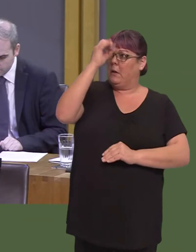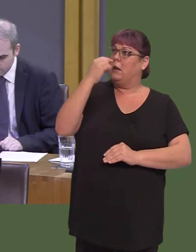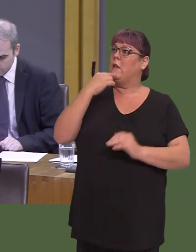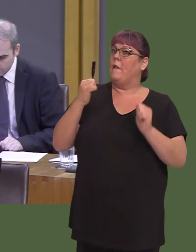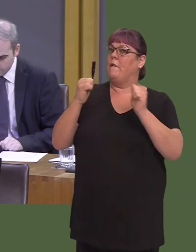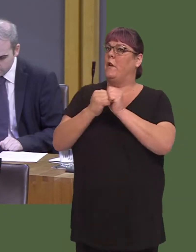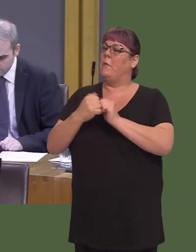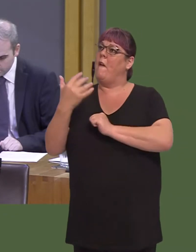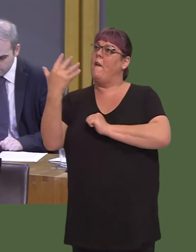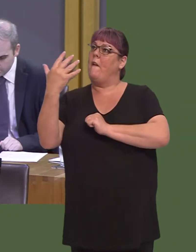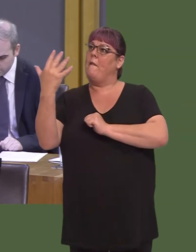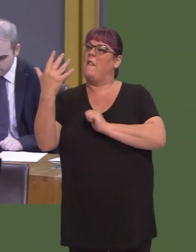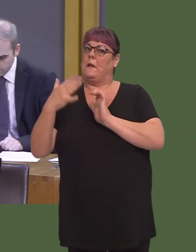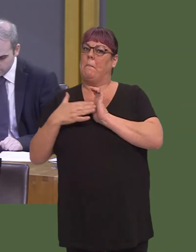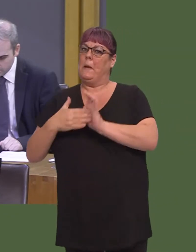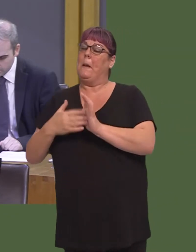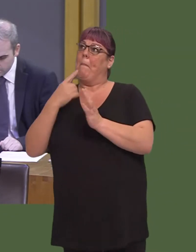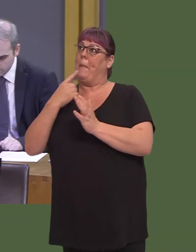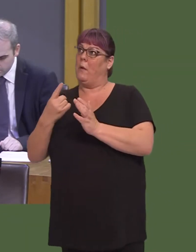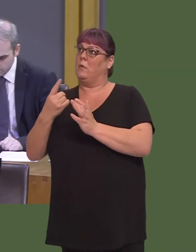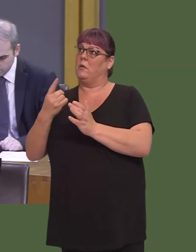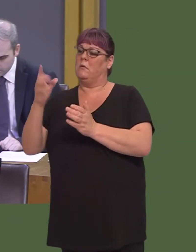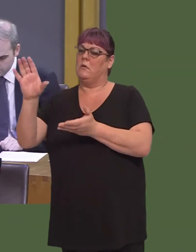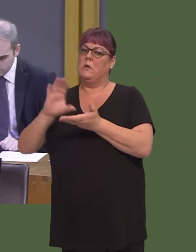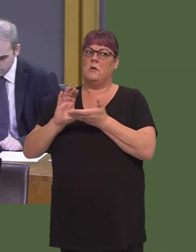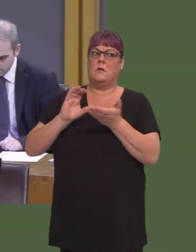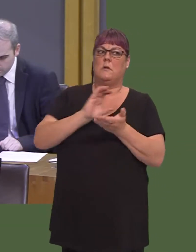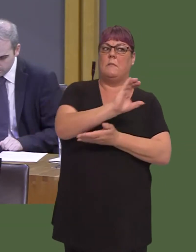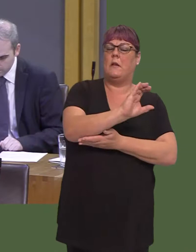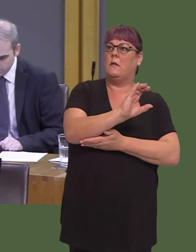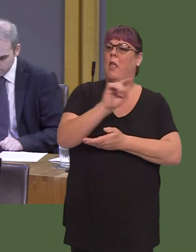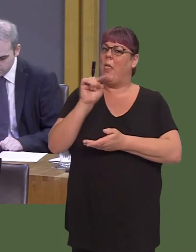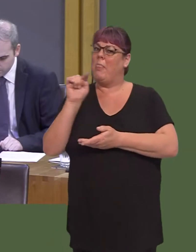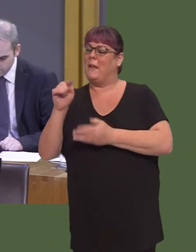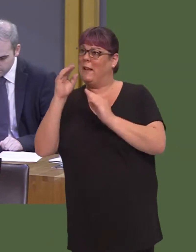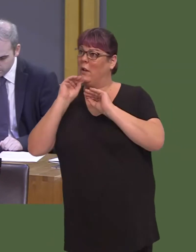the Welsh public gets an awful deal from the Welsh Assembly. Is that not the case, First